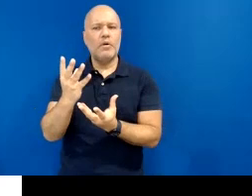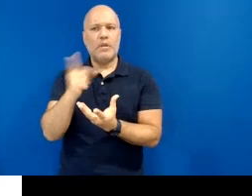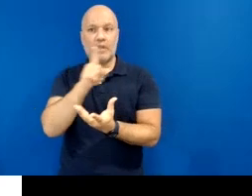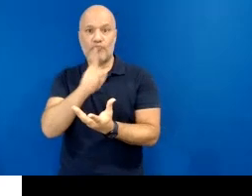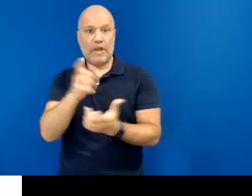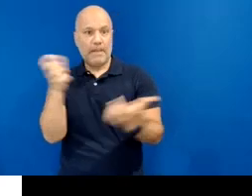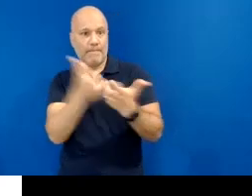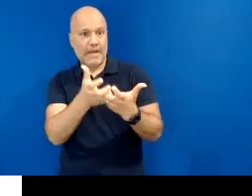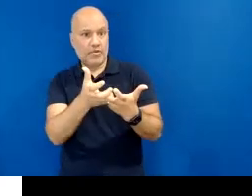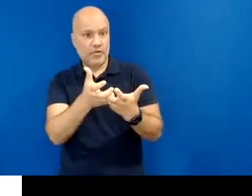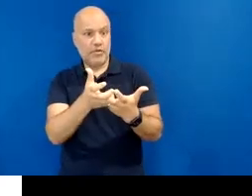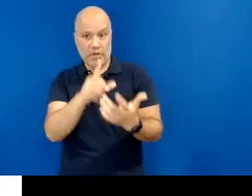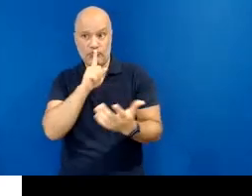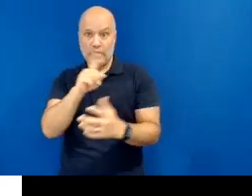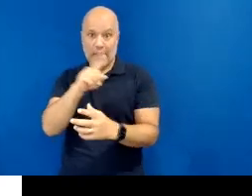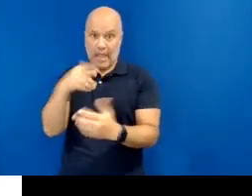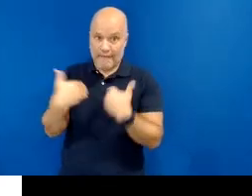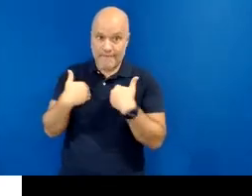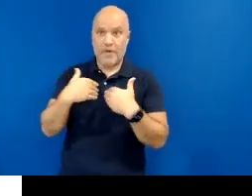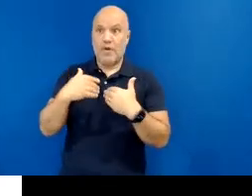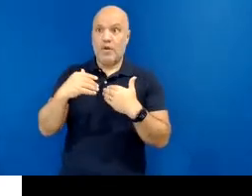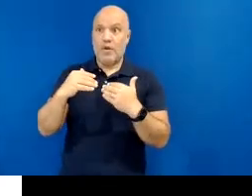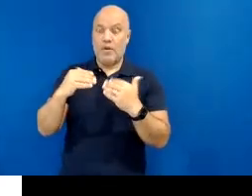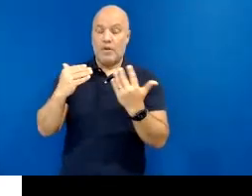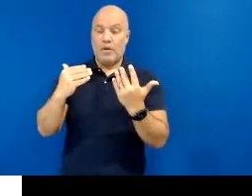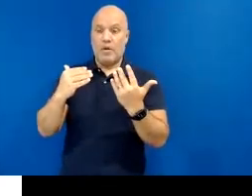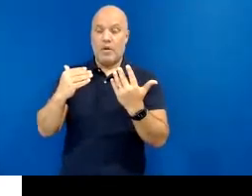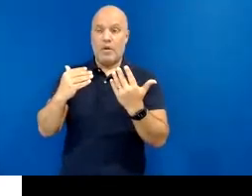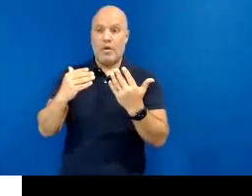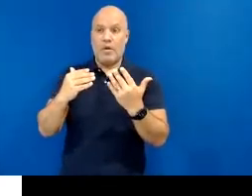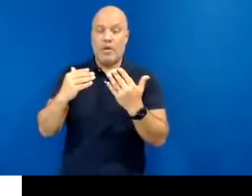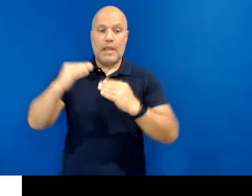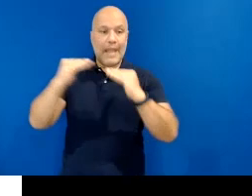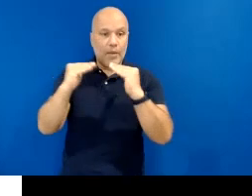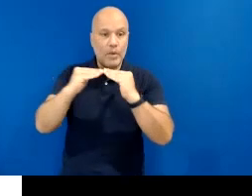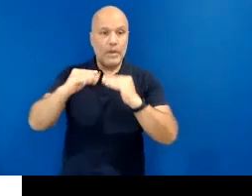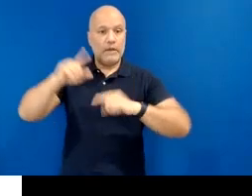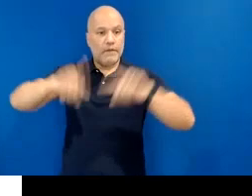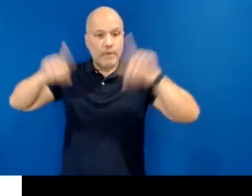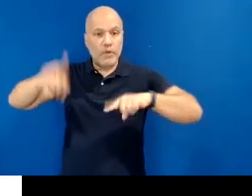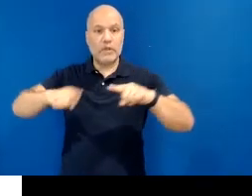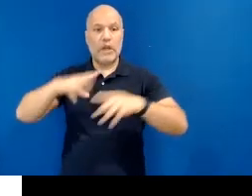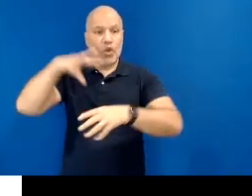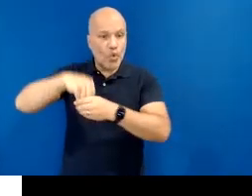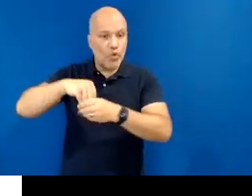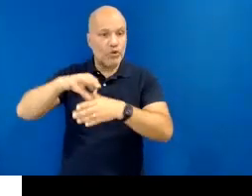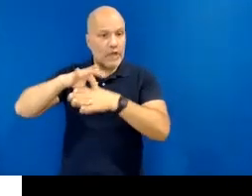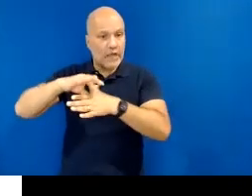diversity, inclusion, equity and anti-racist content.